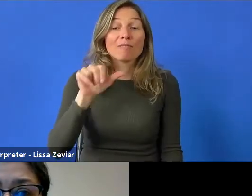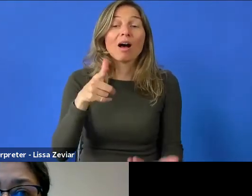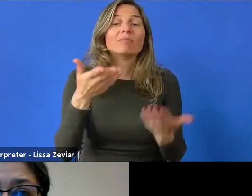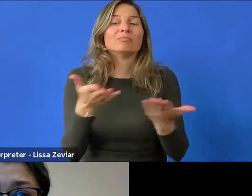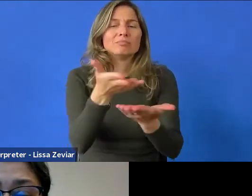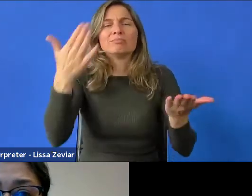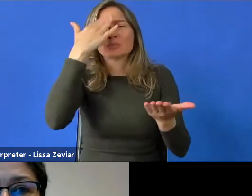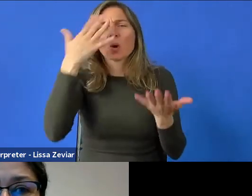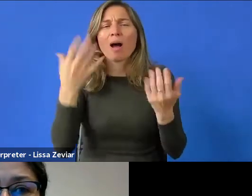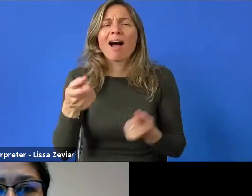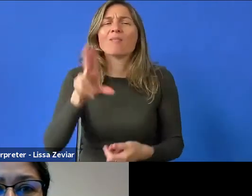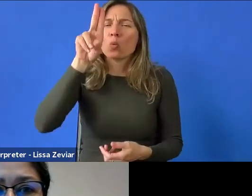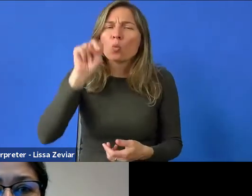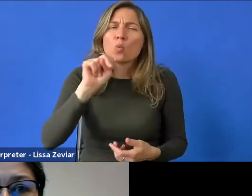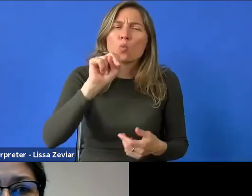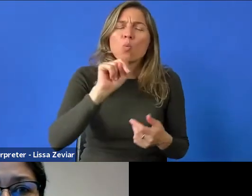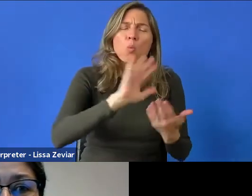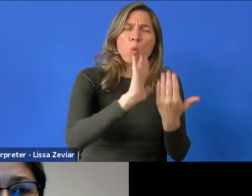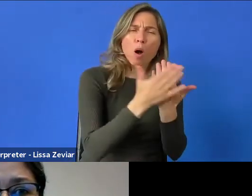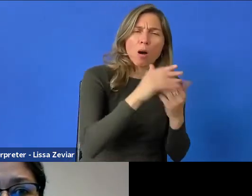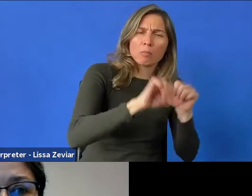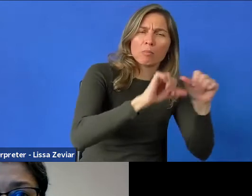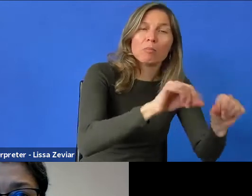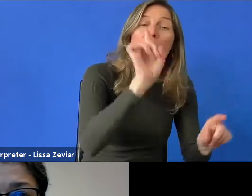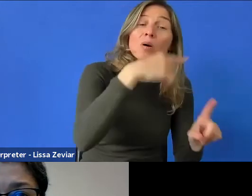as part of the Human Rights Law optional protocols